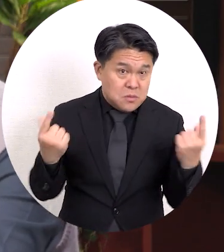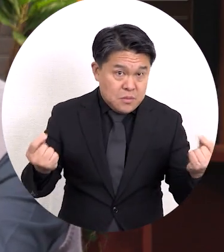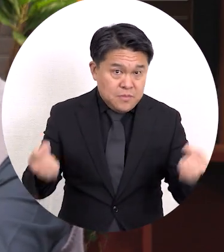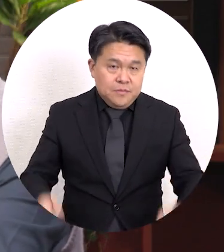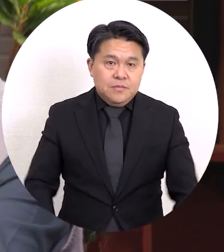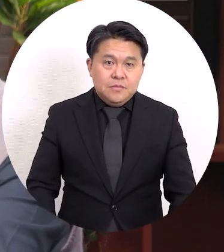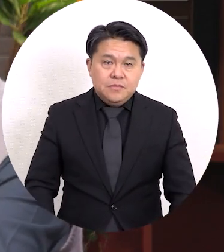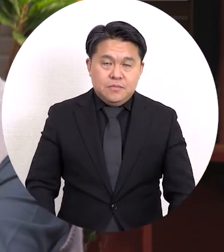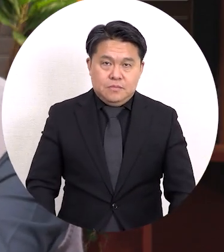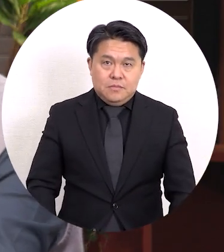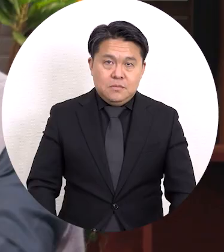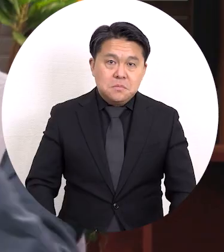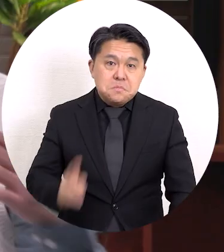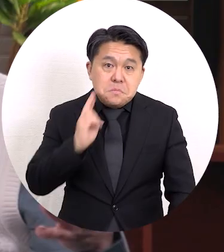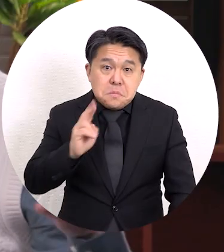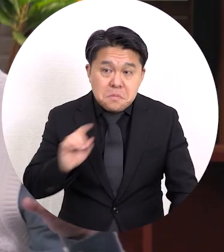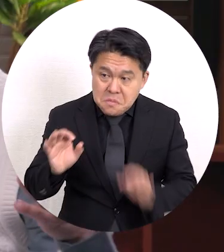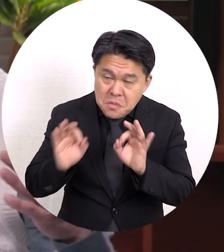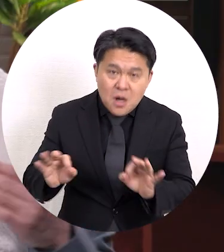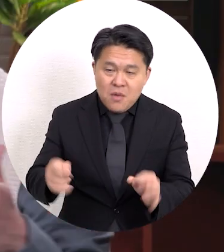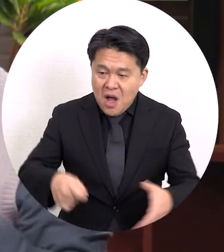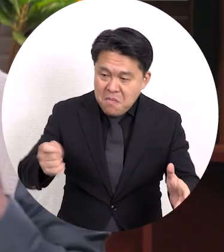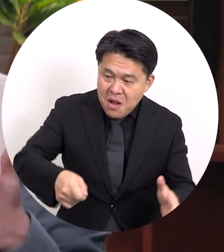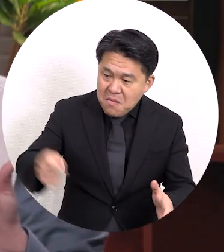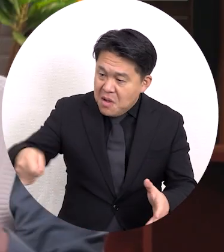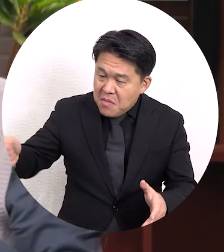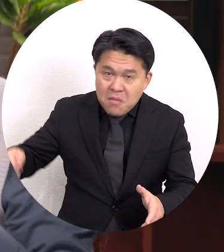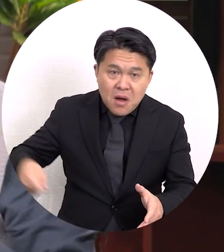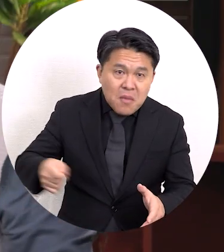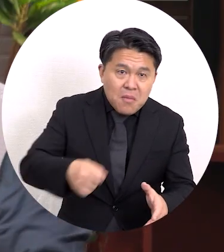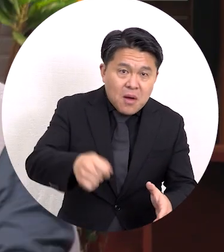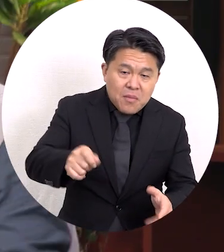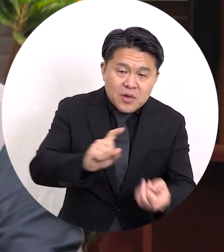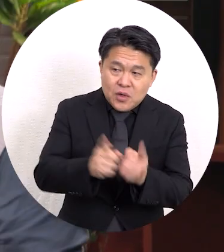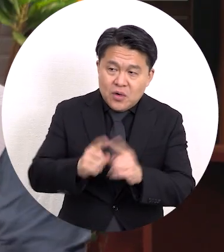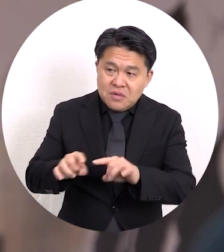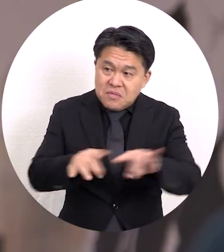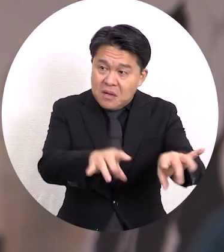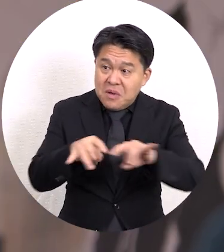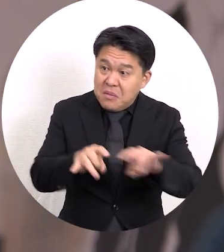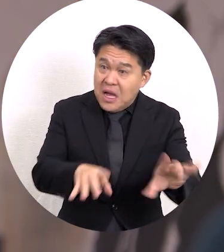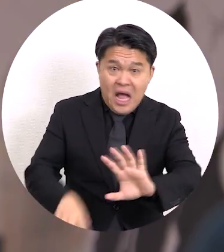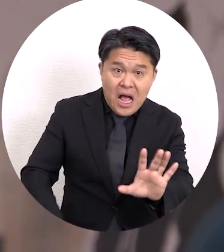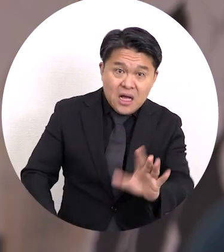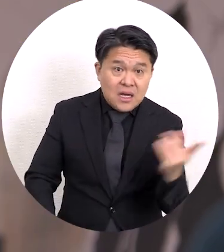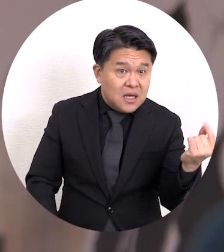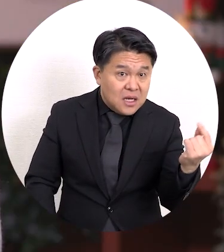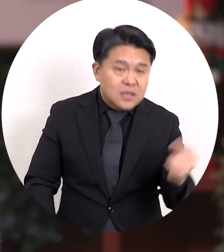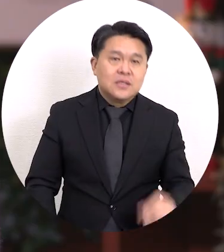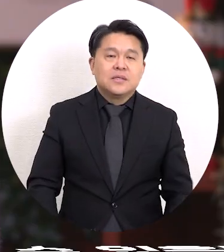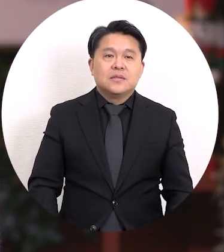However, they didn’t use those sounds for signaling or communication. At some point,